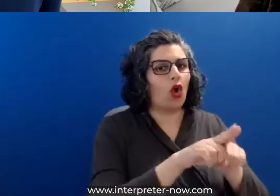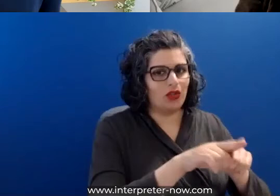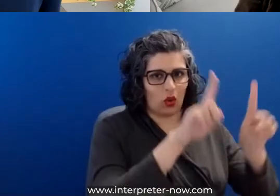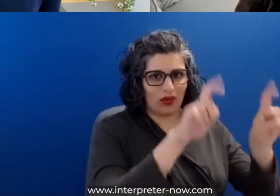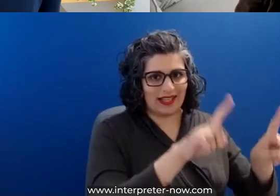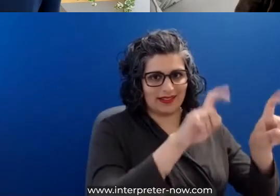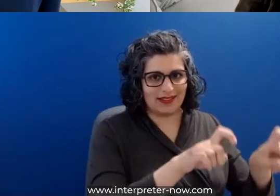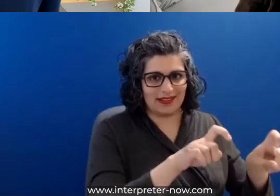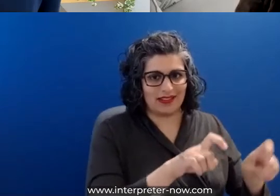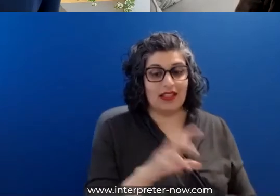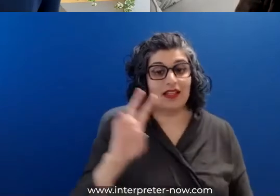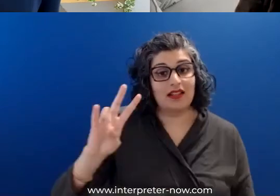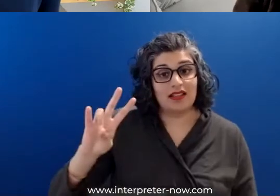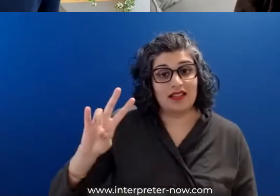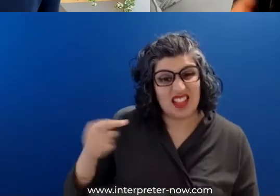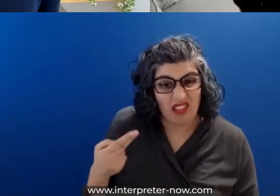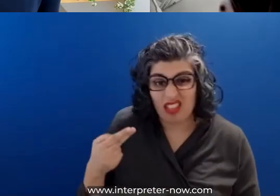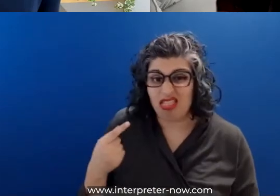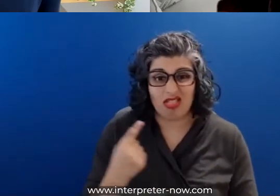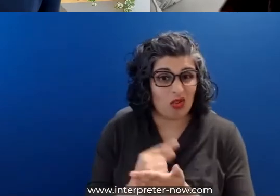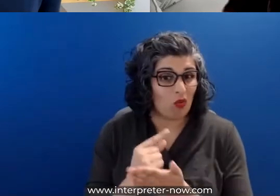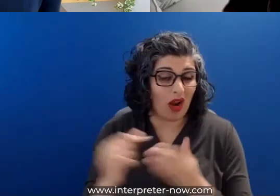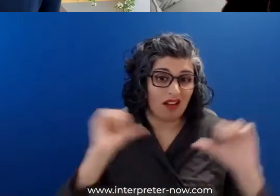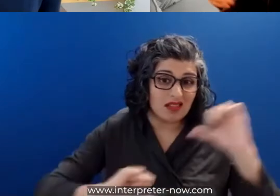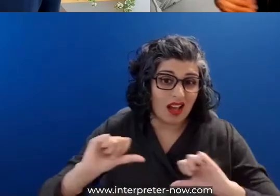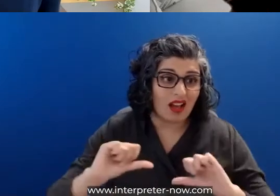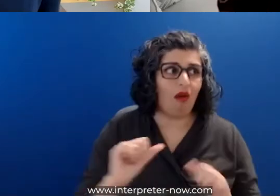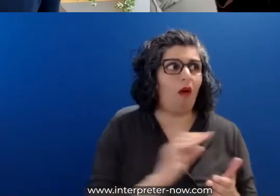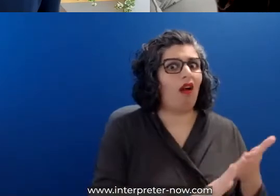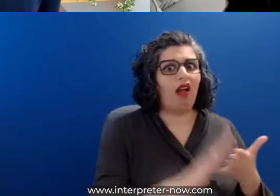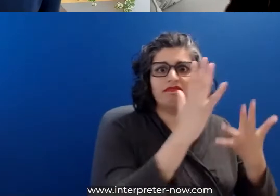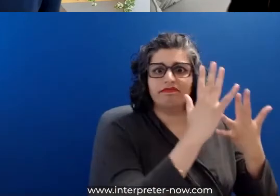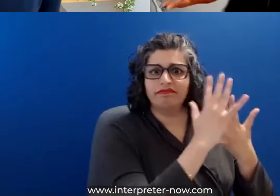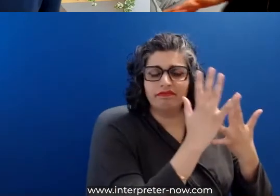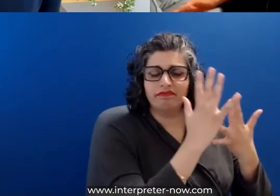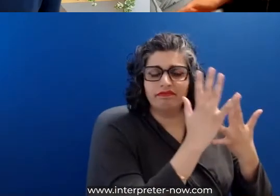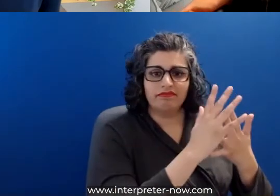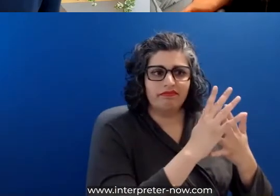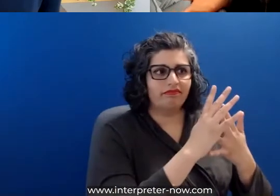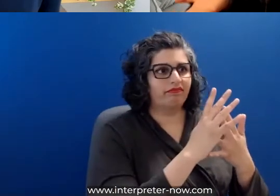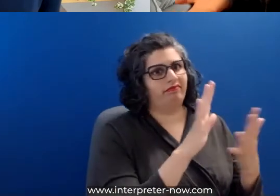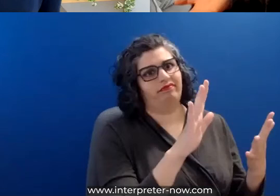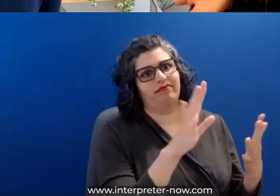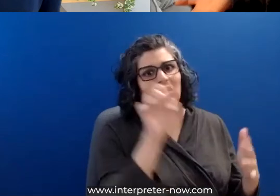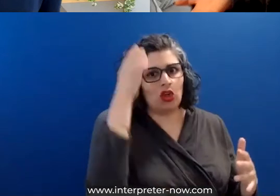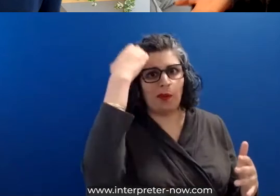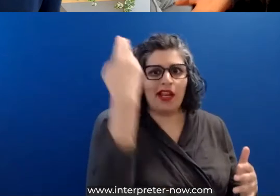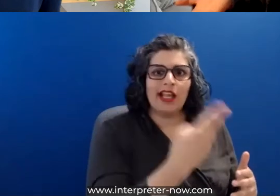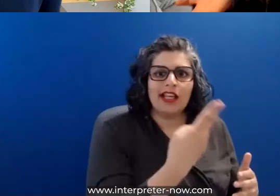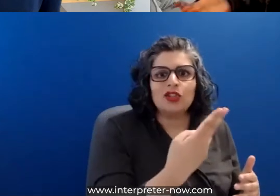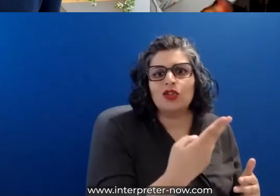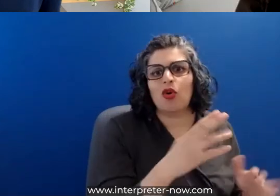seventh grader science test, a college freshman's survey European history course final exam,